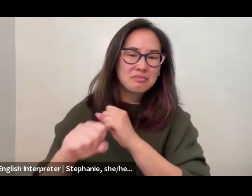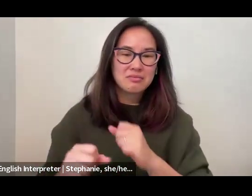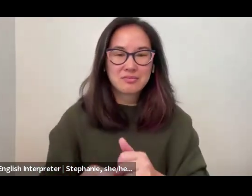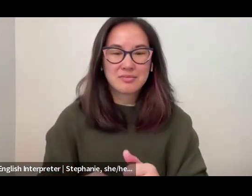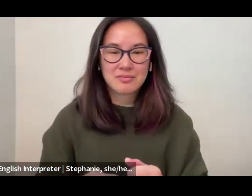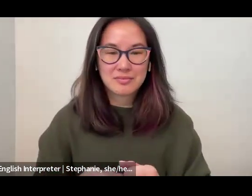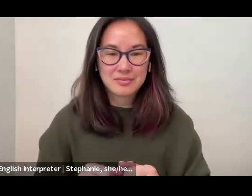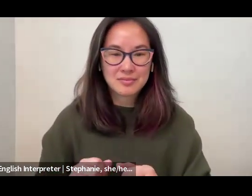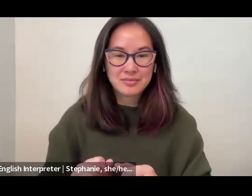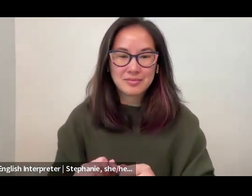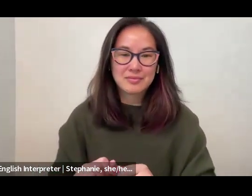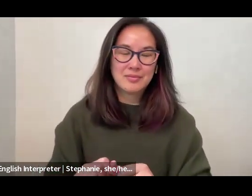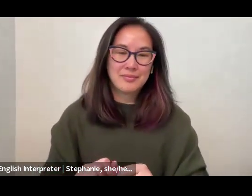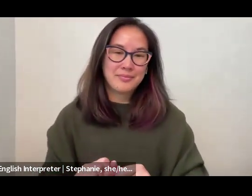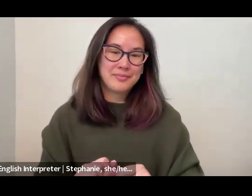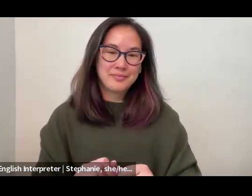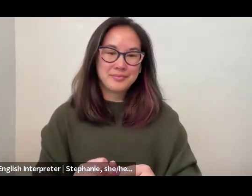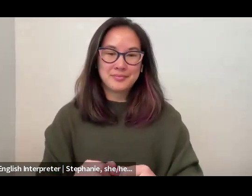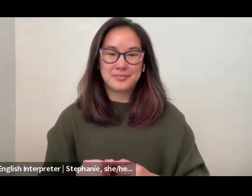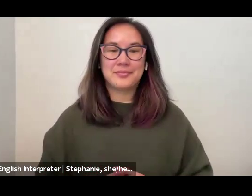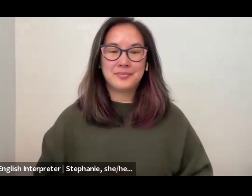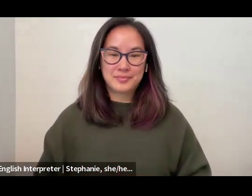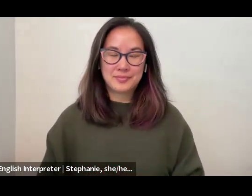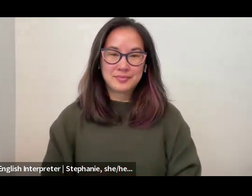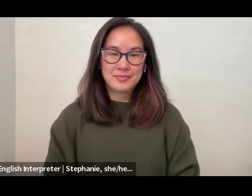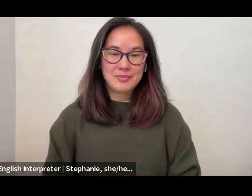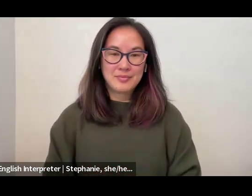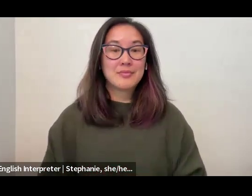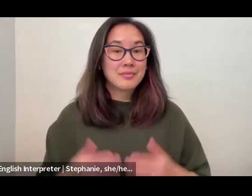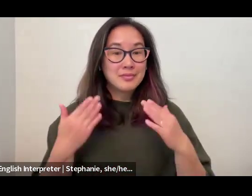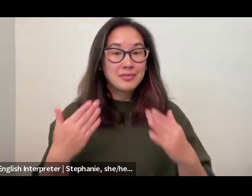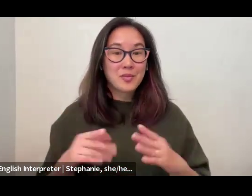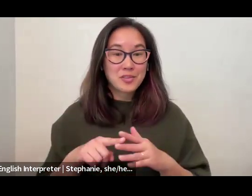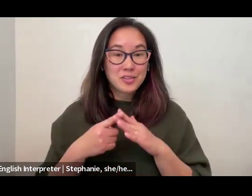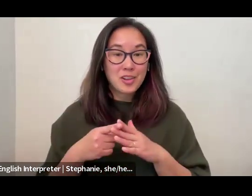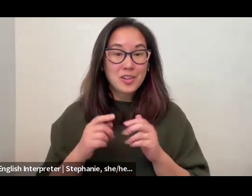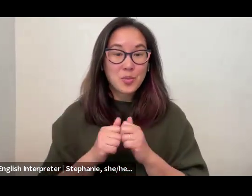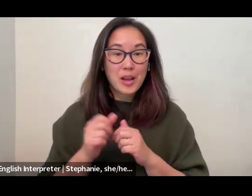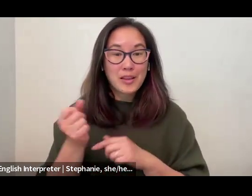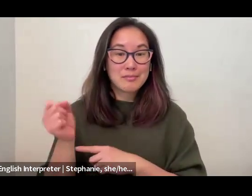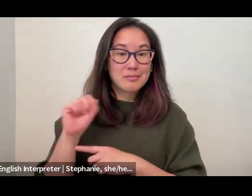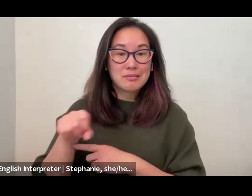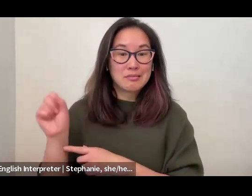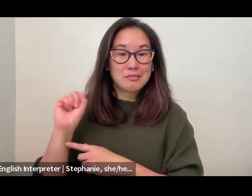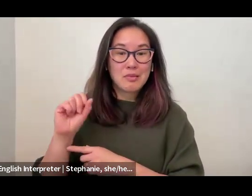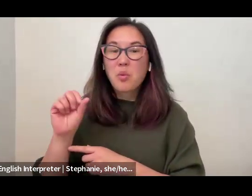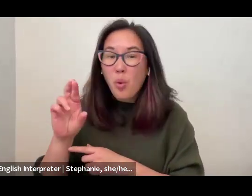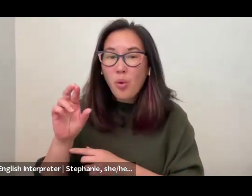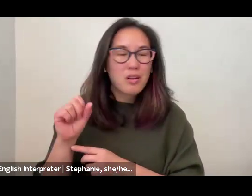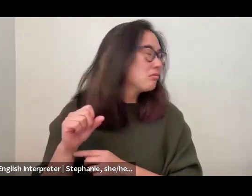Okay, so let's go ahead and get started with neck circles or neck turns, whichever option you choose.